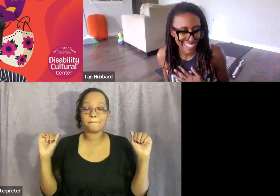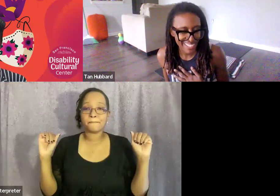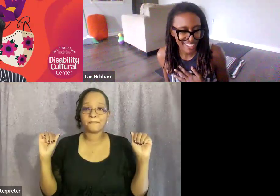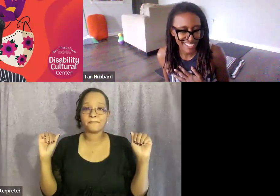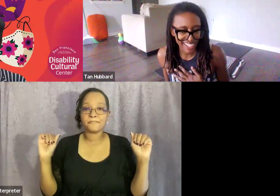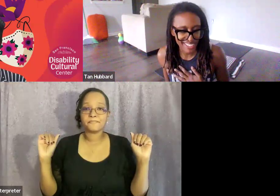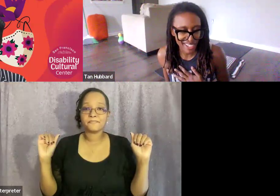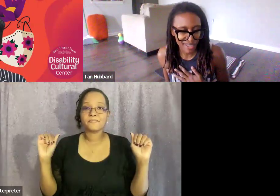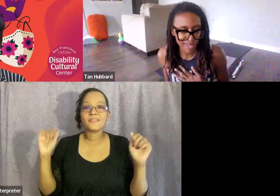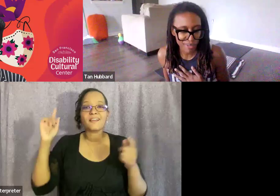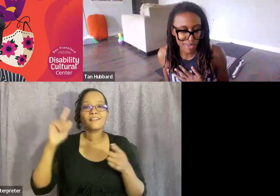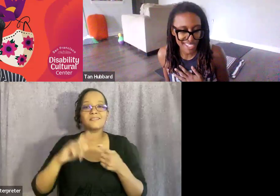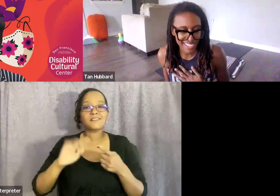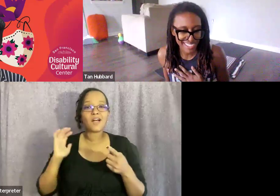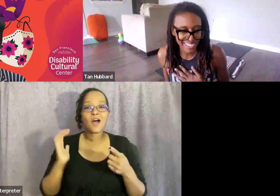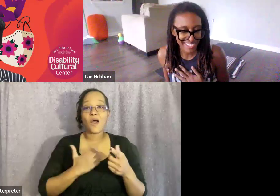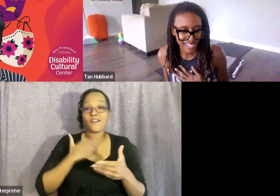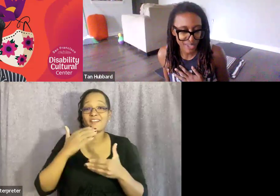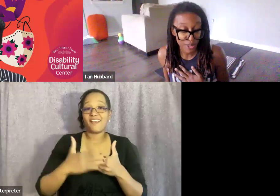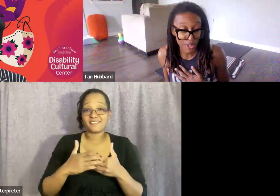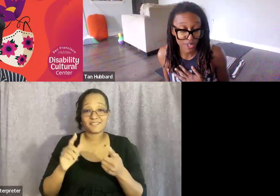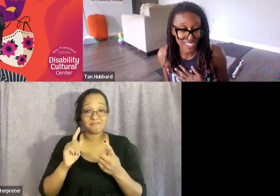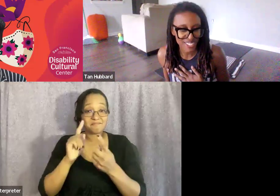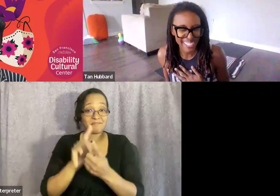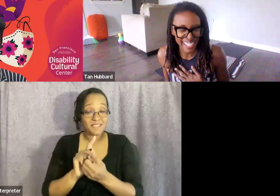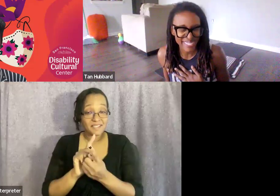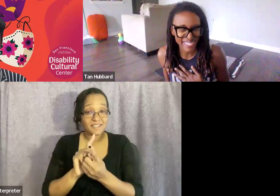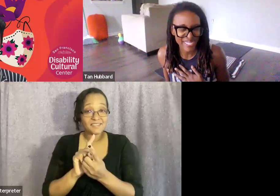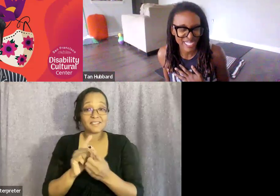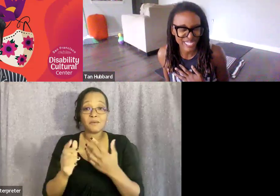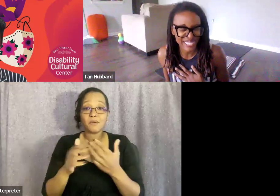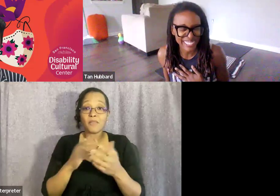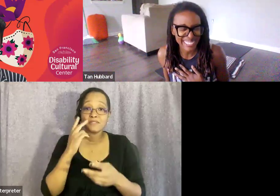And until the next time that we meet, whether in real life or virtual,